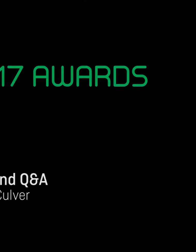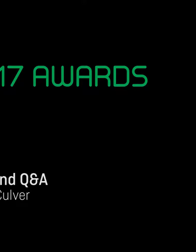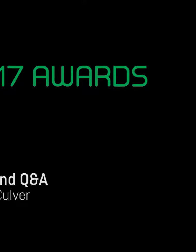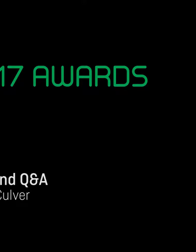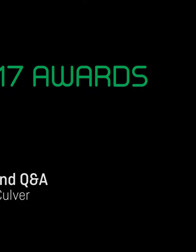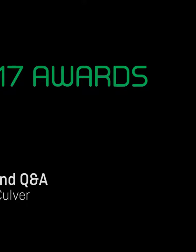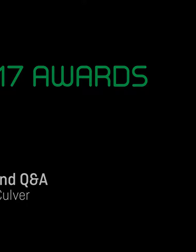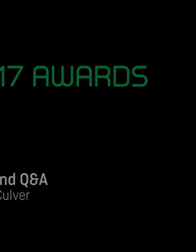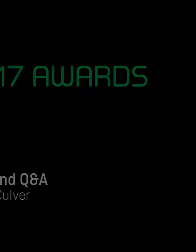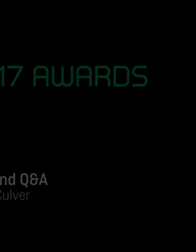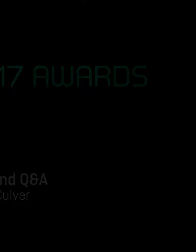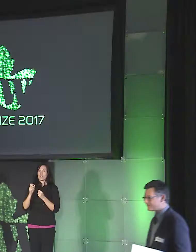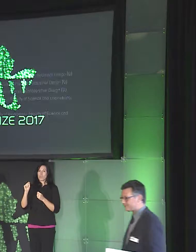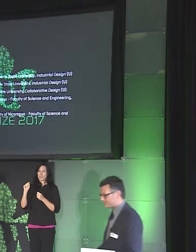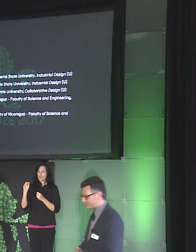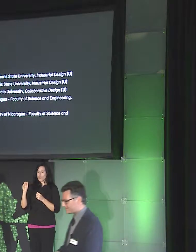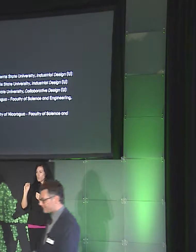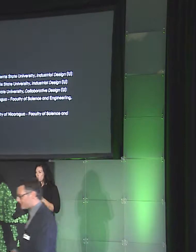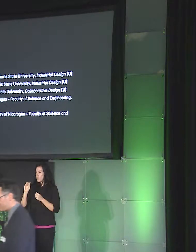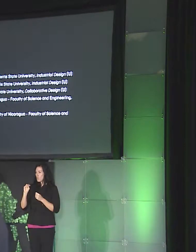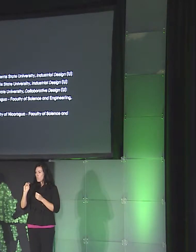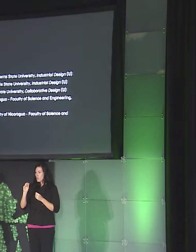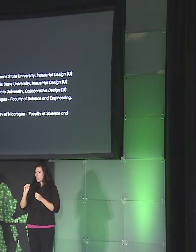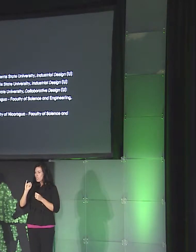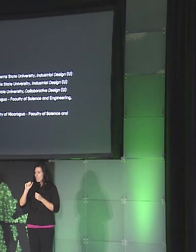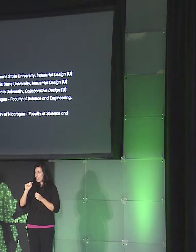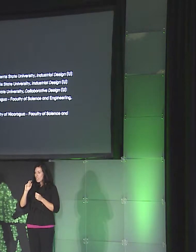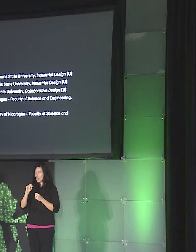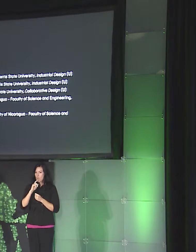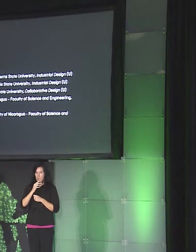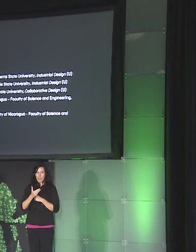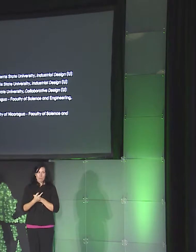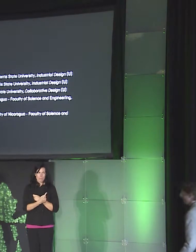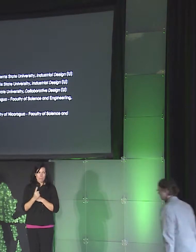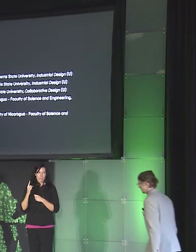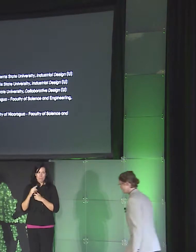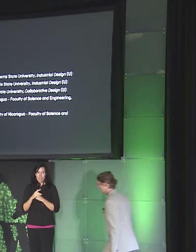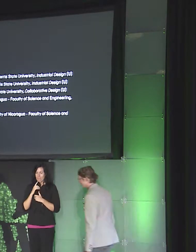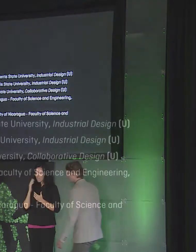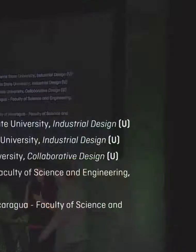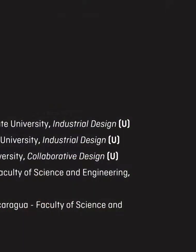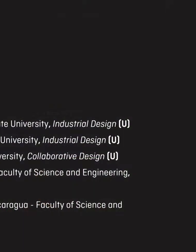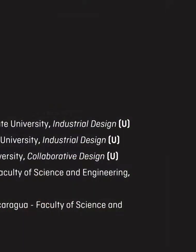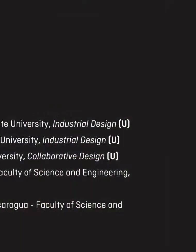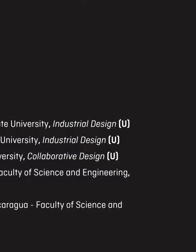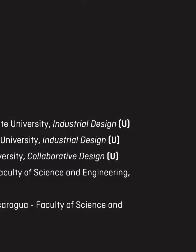Great, next up, we have team Somos. Ian Culver, welcome to the stage. So you've waited all morning.